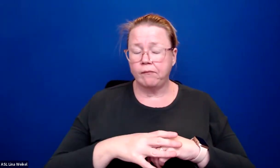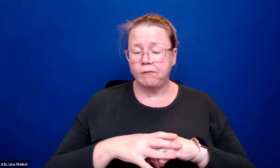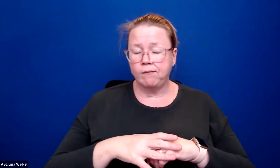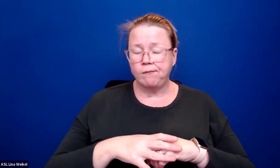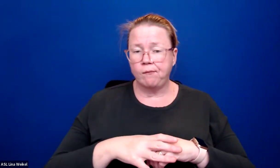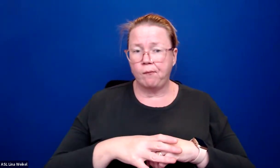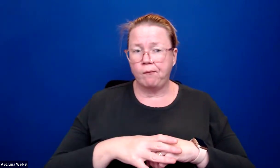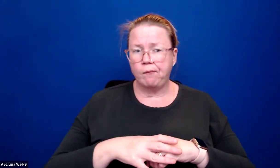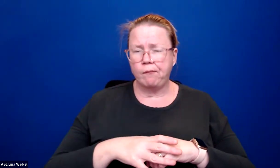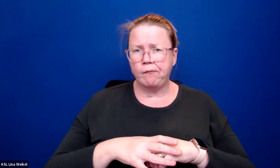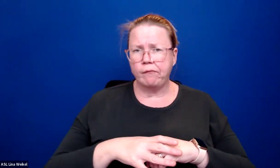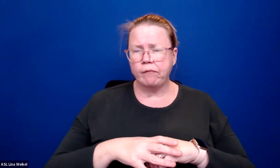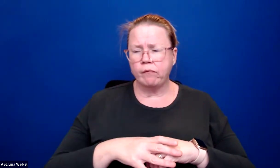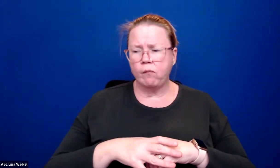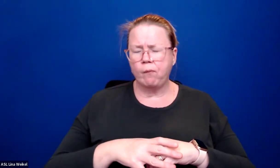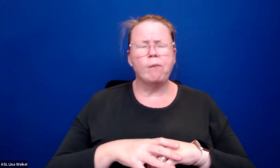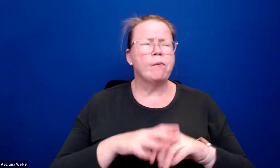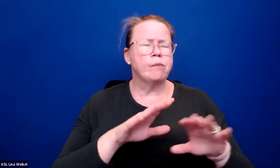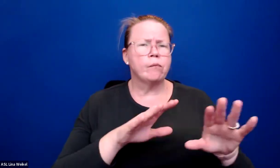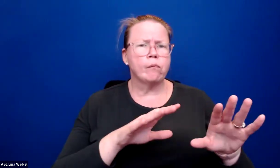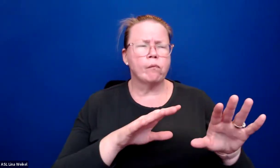Andy Padilla: And I'm not Andy Padilla: Jordan. It's not.